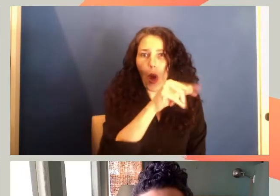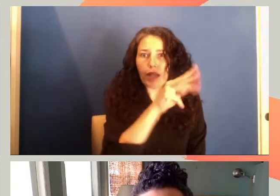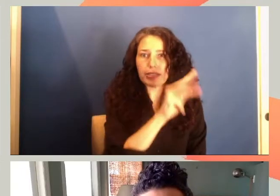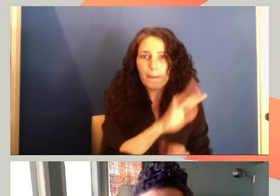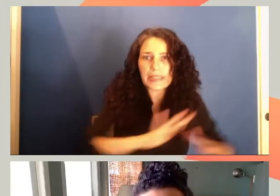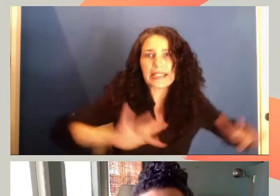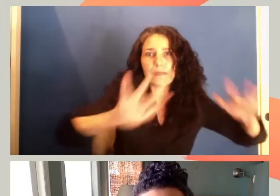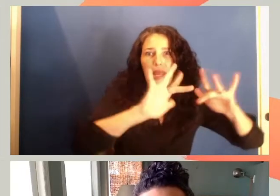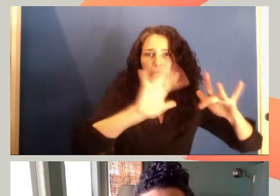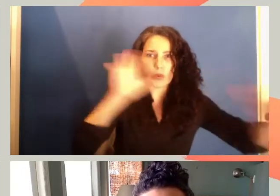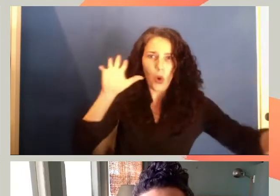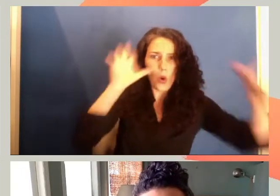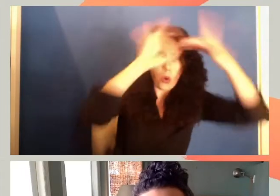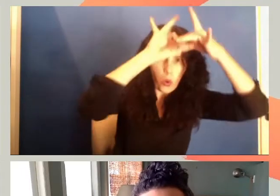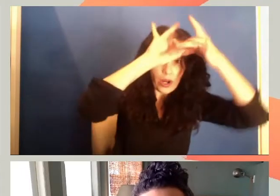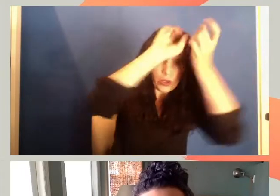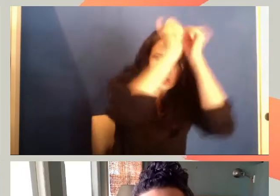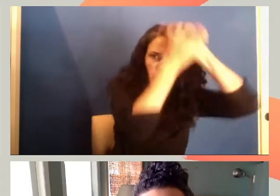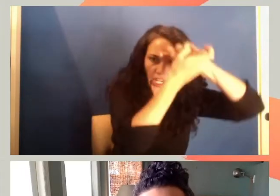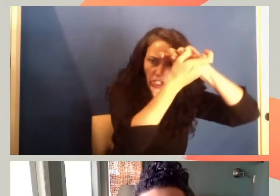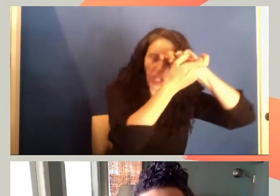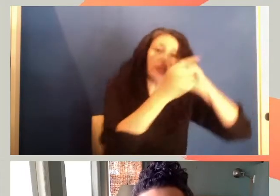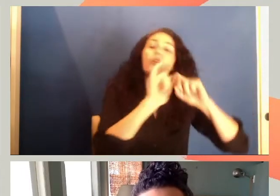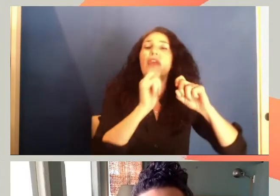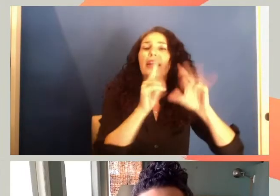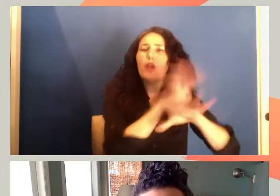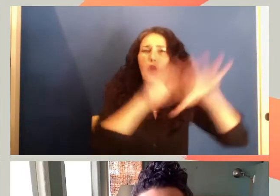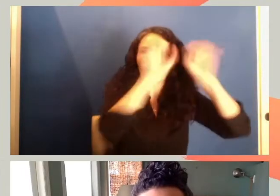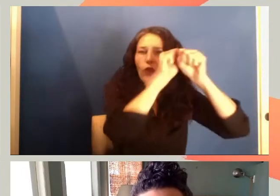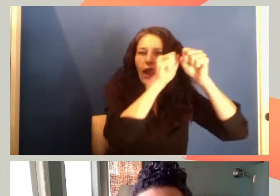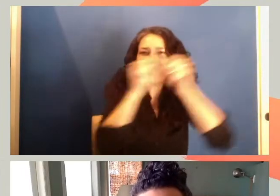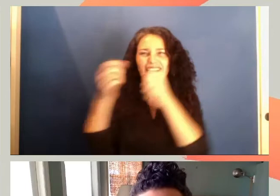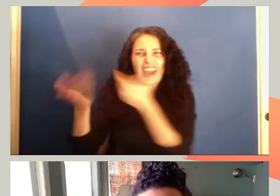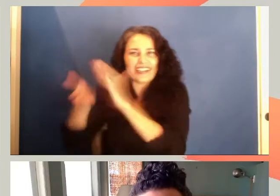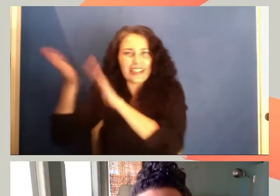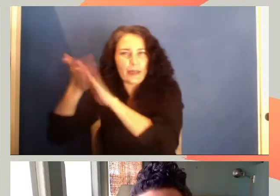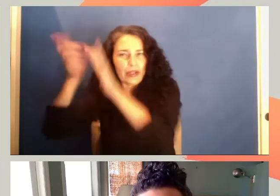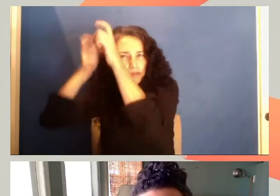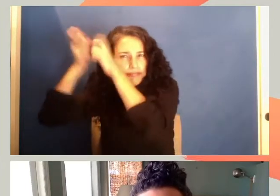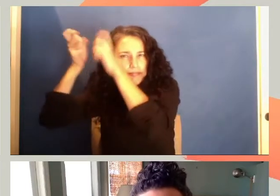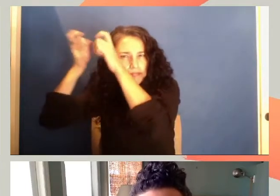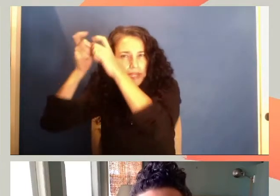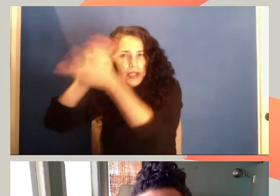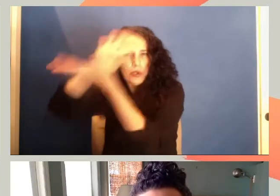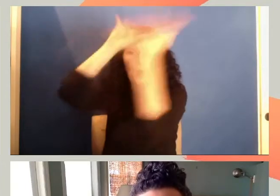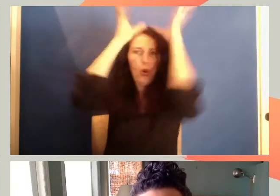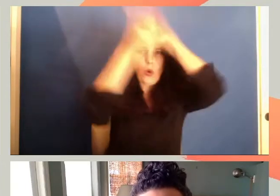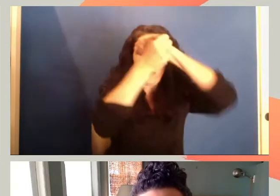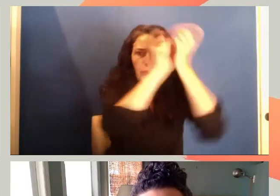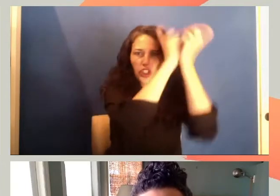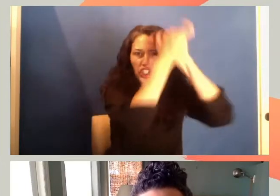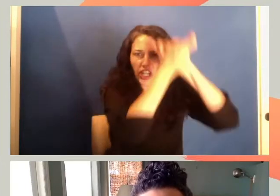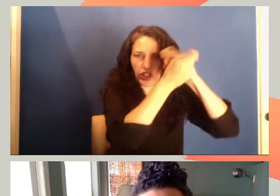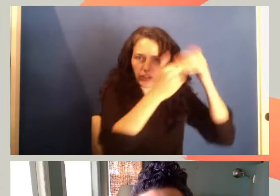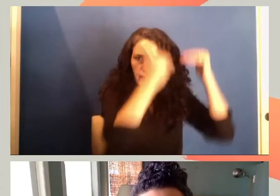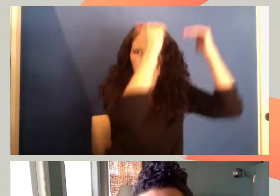that can override the programming that we have, right, as human beings. And so right now, in this moment,